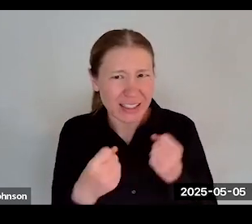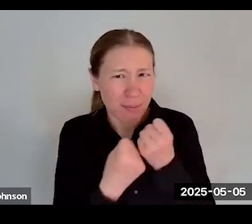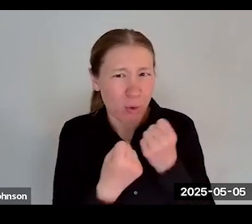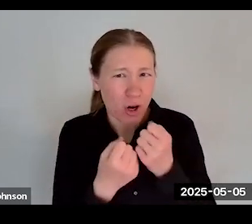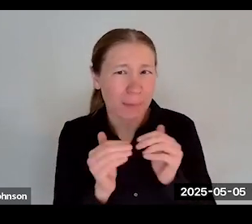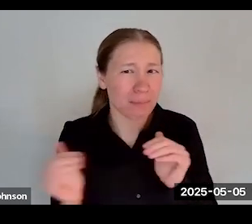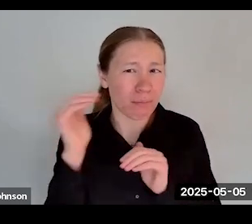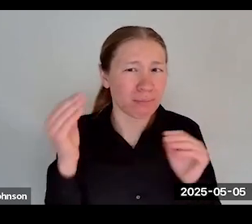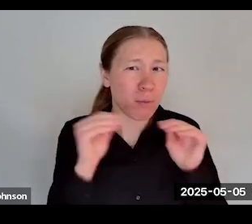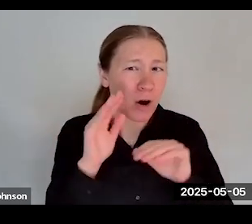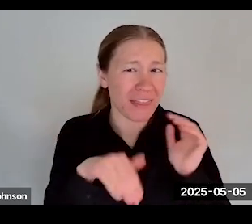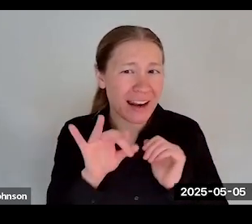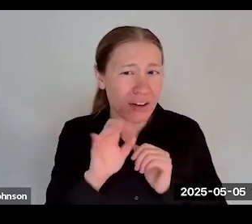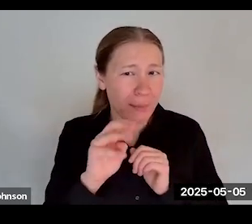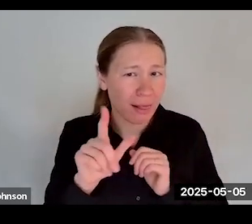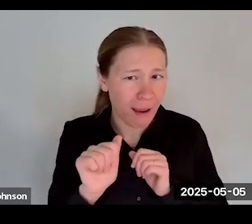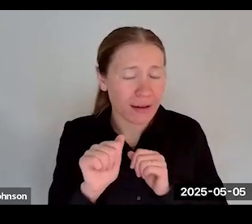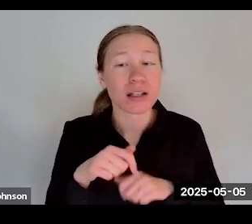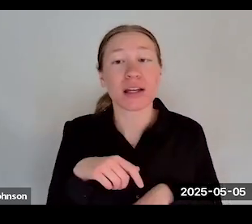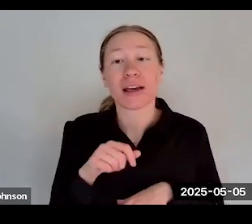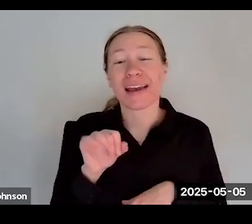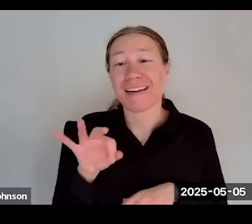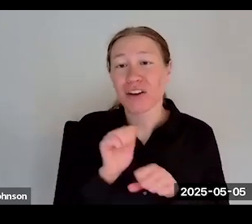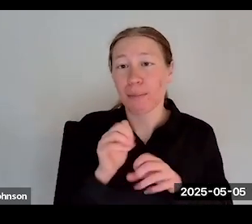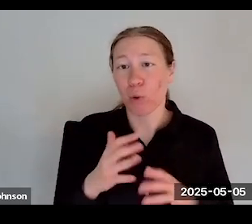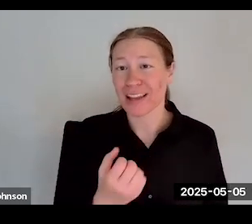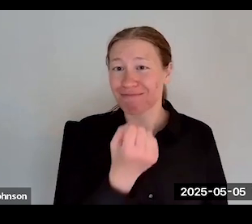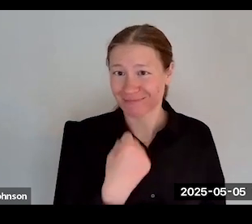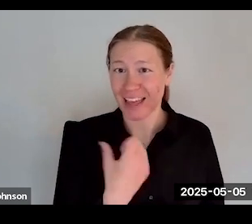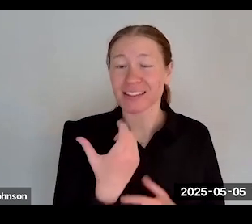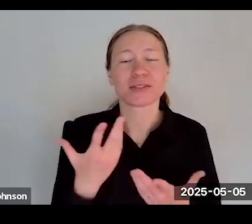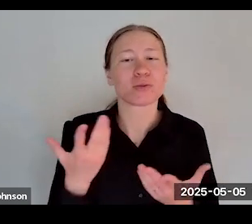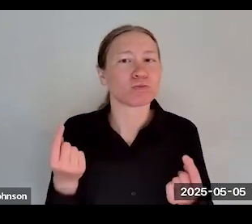And if that employee states yes, provide them information about the interactive process